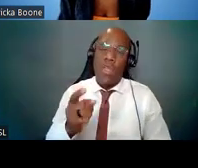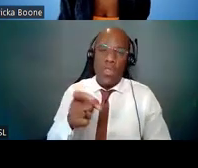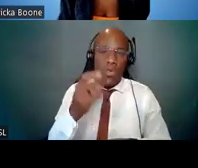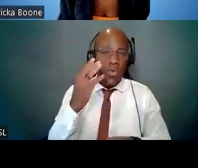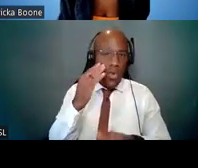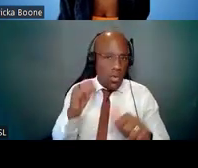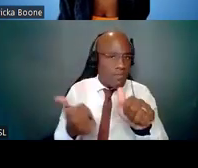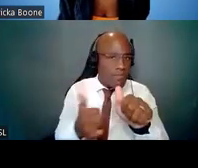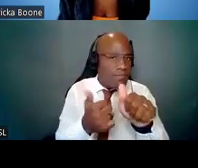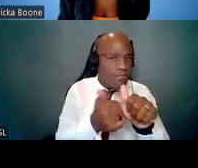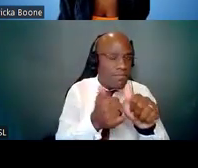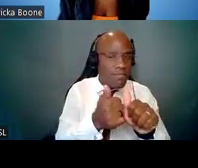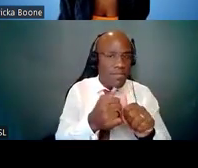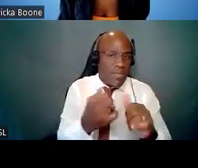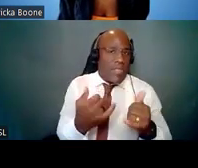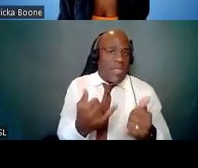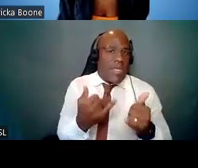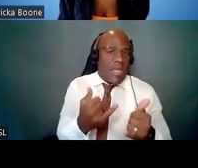in order to subscribe to those weekly updates